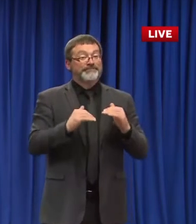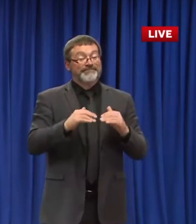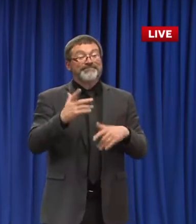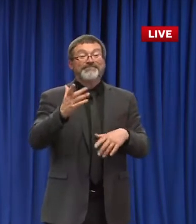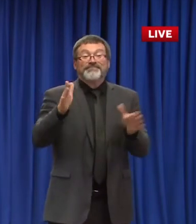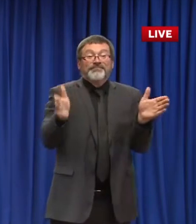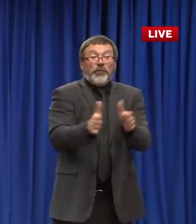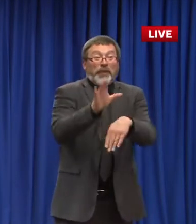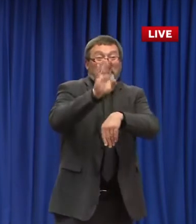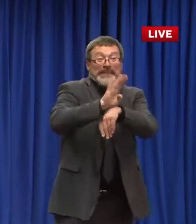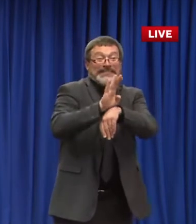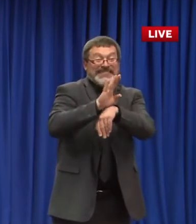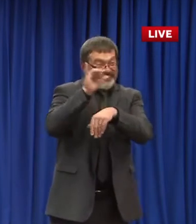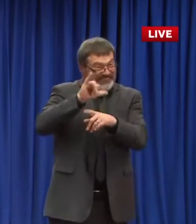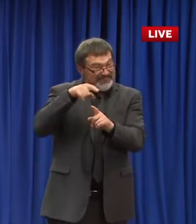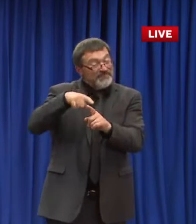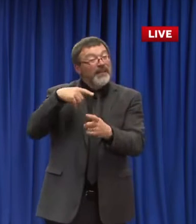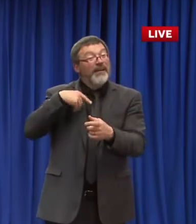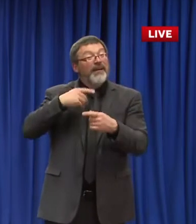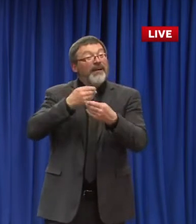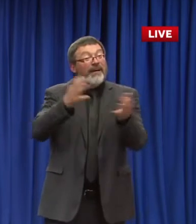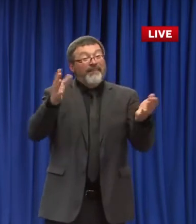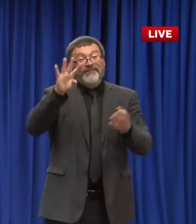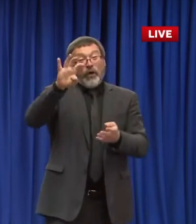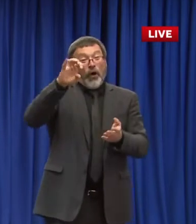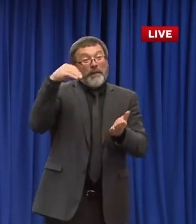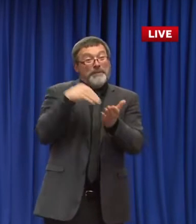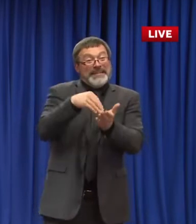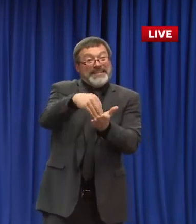I WANTED TO PROVIDE A BRIEF UPDATE ON THE MAIN STREET RELIEF FUND.